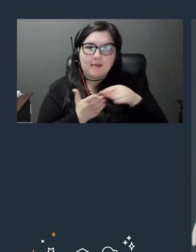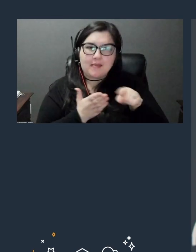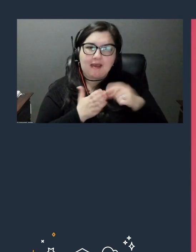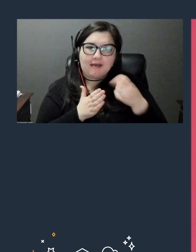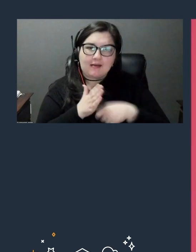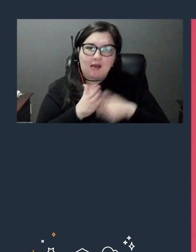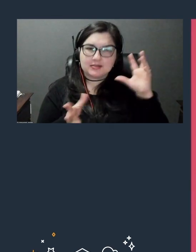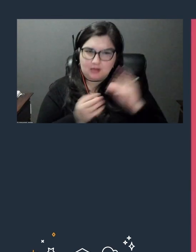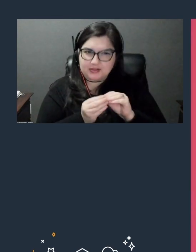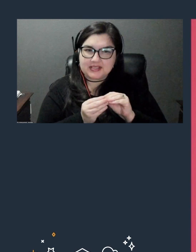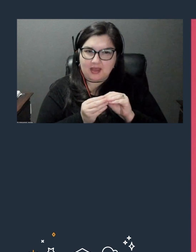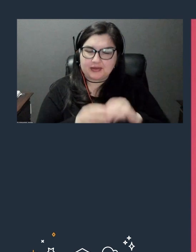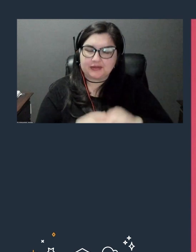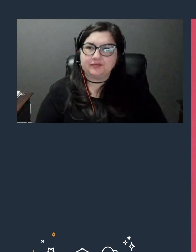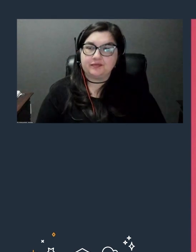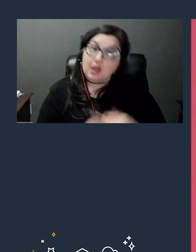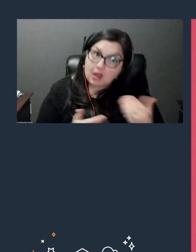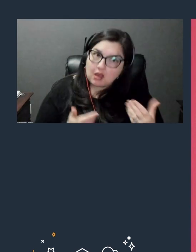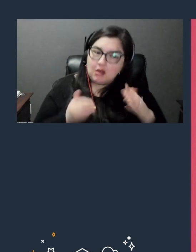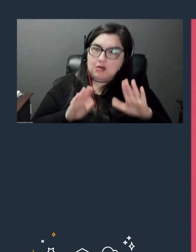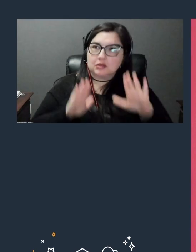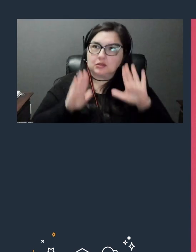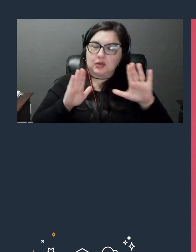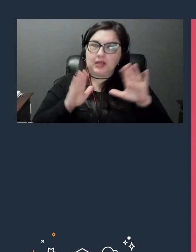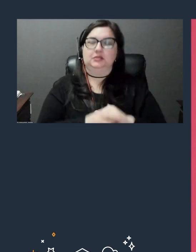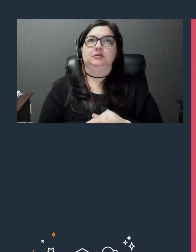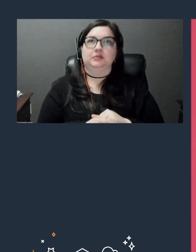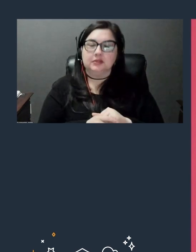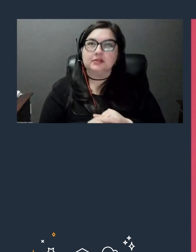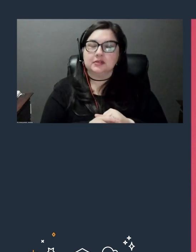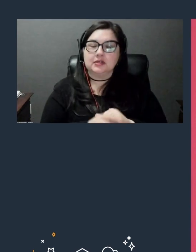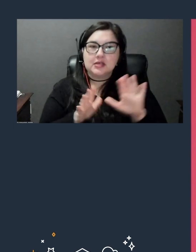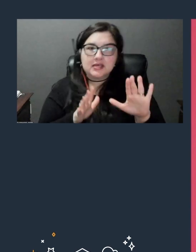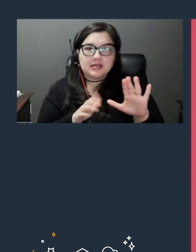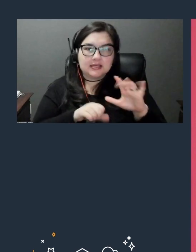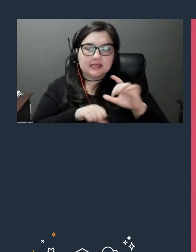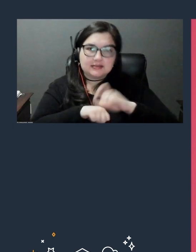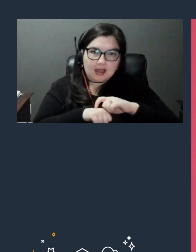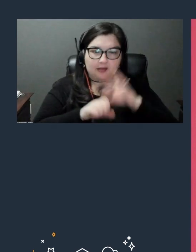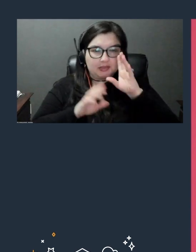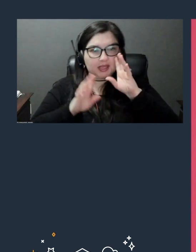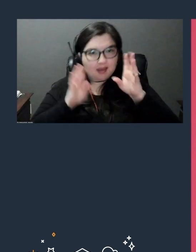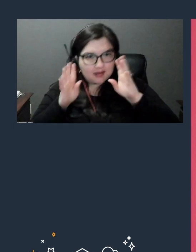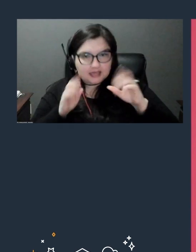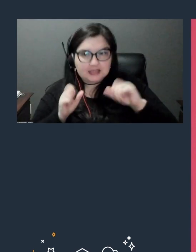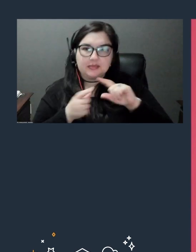Great. So if you spent a fair amount of time talking about the innovation on the compute object checksums, right?